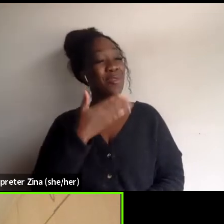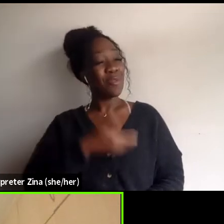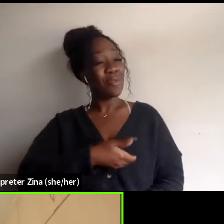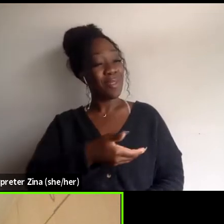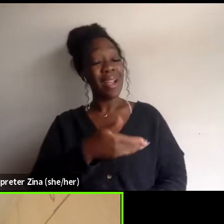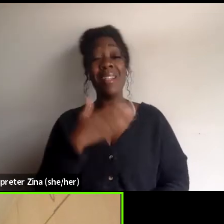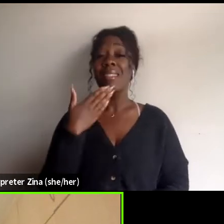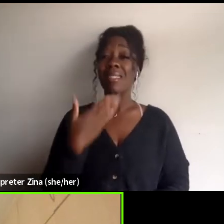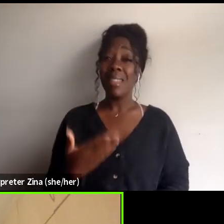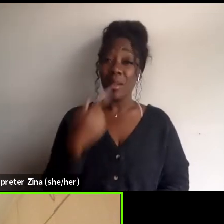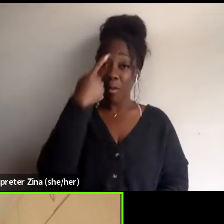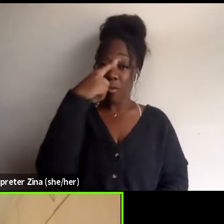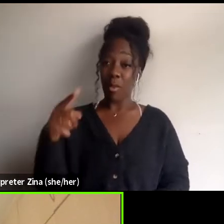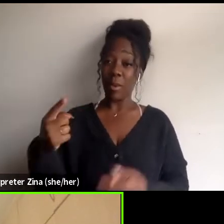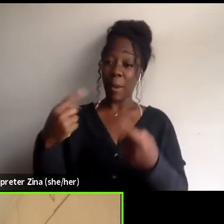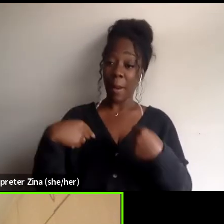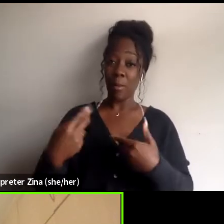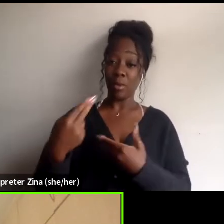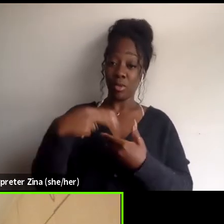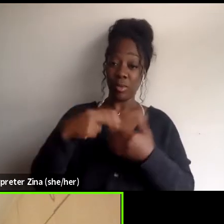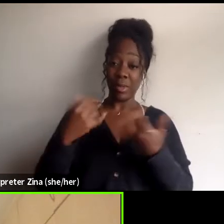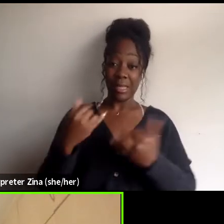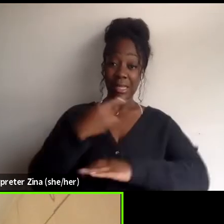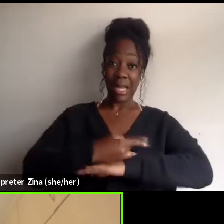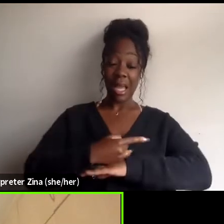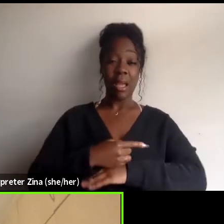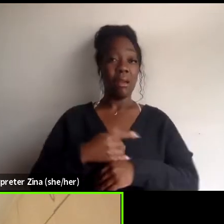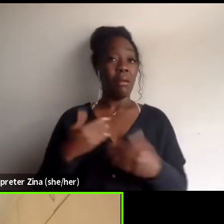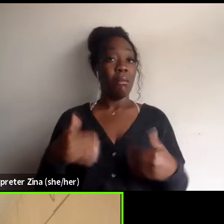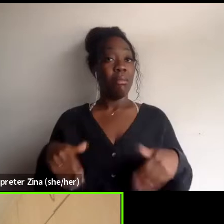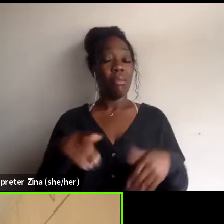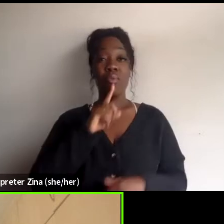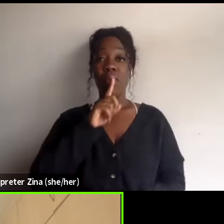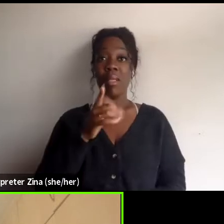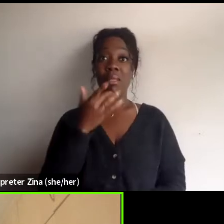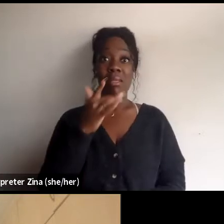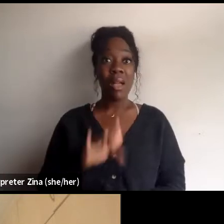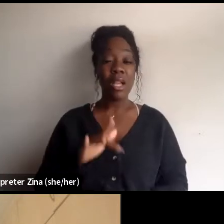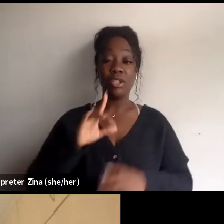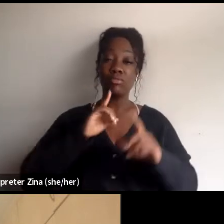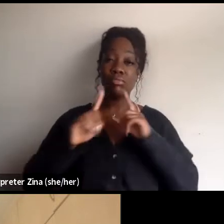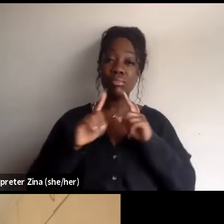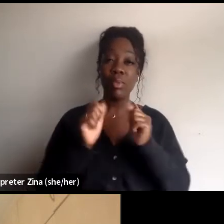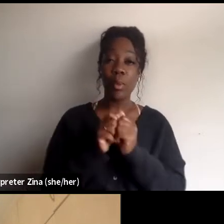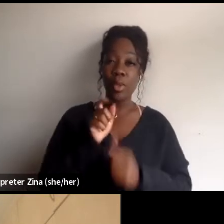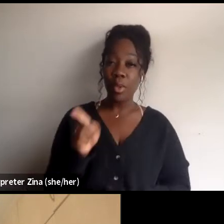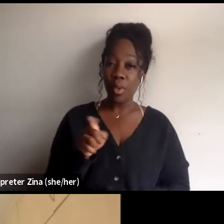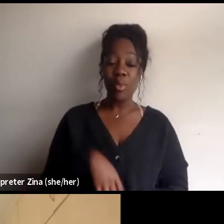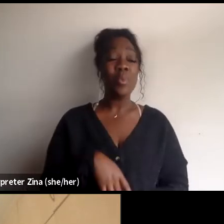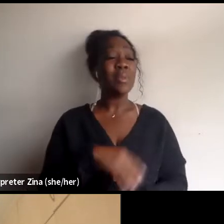It's really, really a privilege to be speaking with you. Likewise Karishma. Thanks for inviting me.